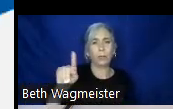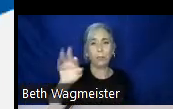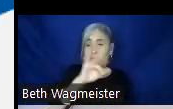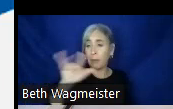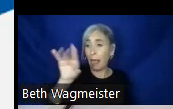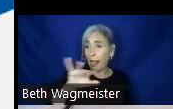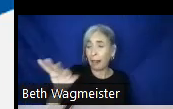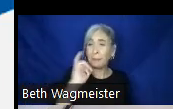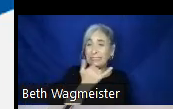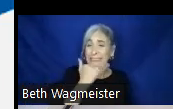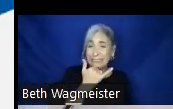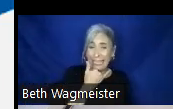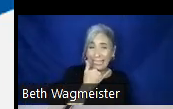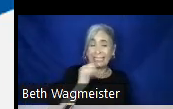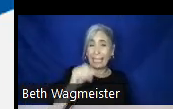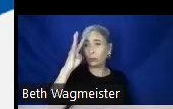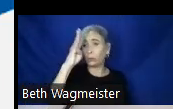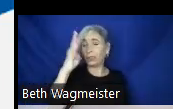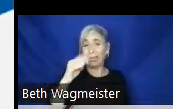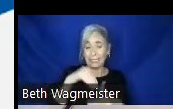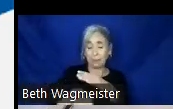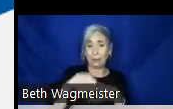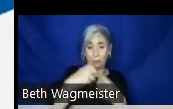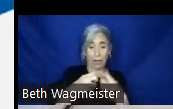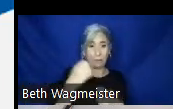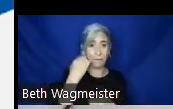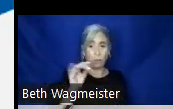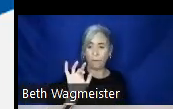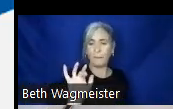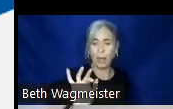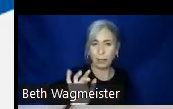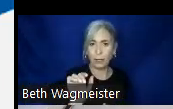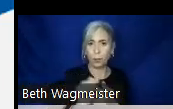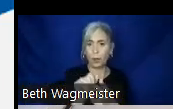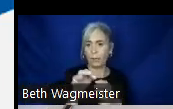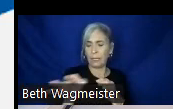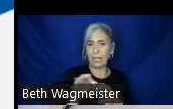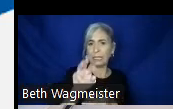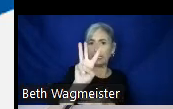spelling mistakes that could create accessibility problems. If you have a button with text SWBMIT.